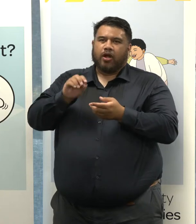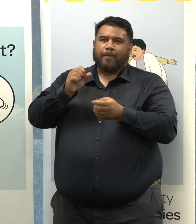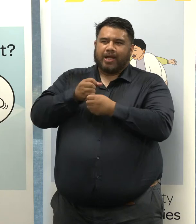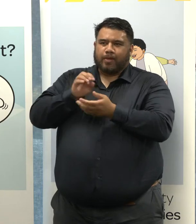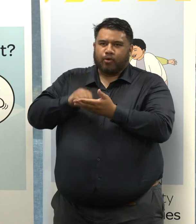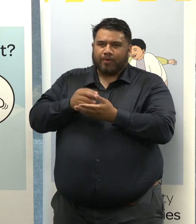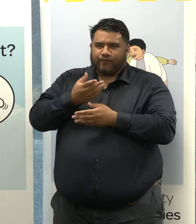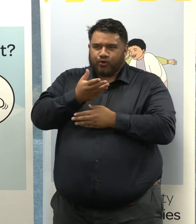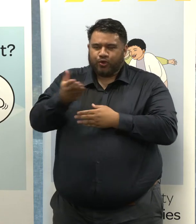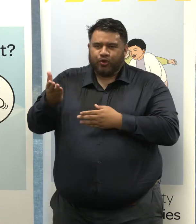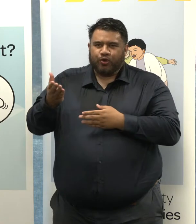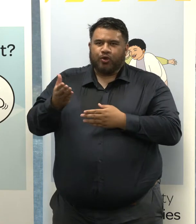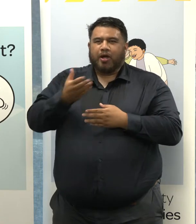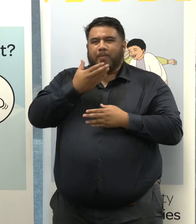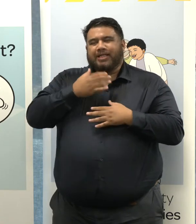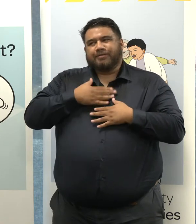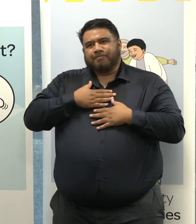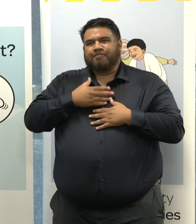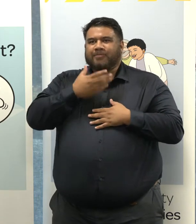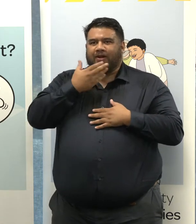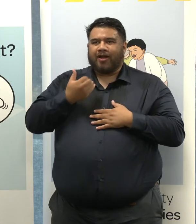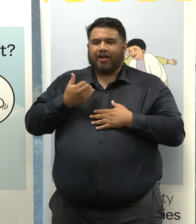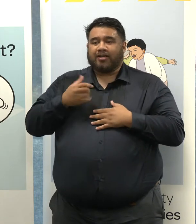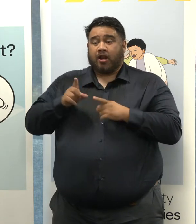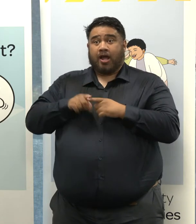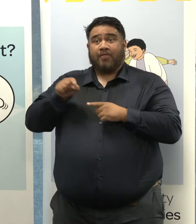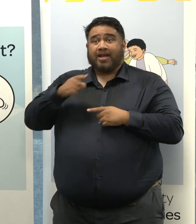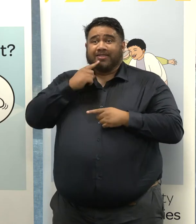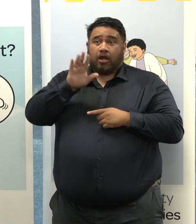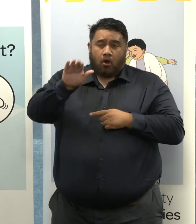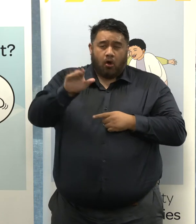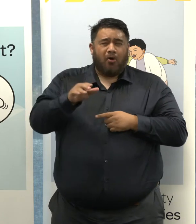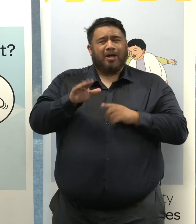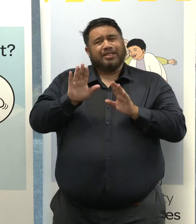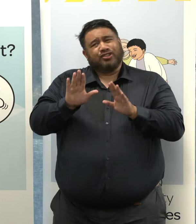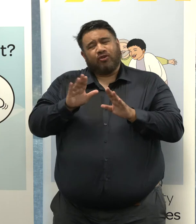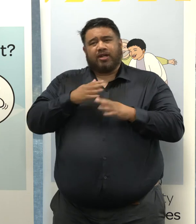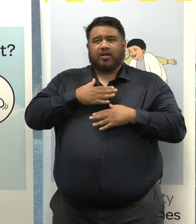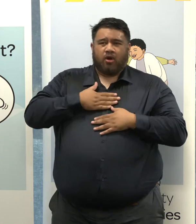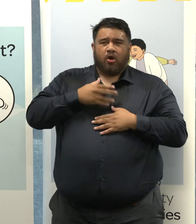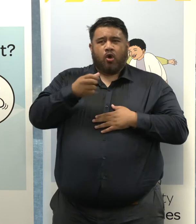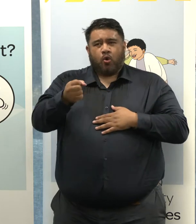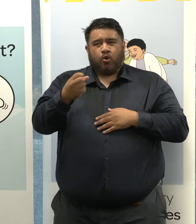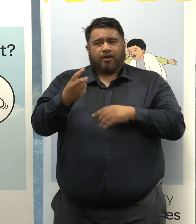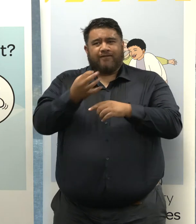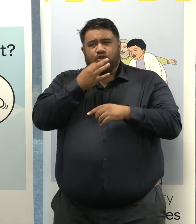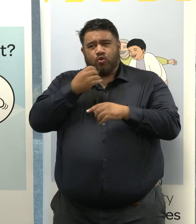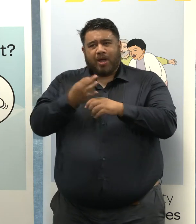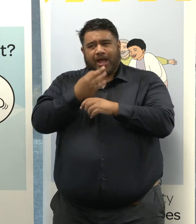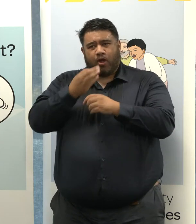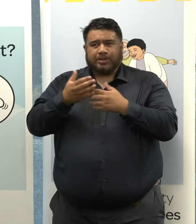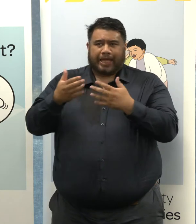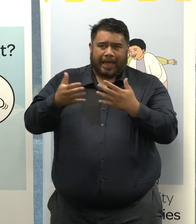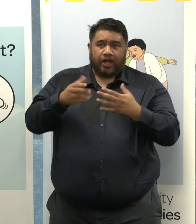the Administration and reception staff who bear the brunt of the calls that come